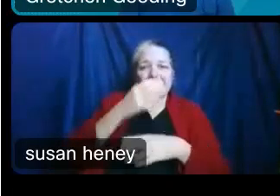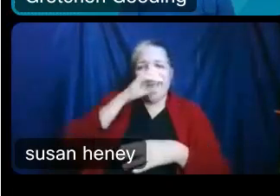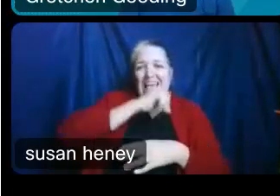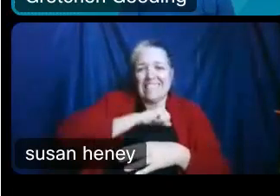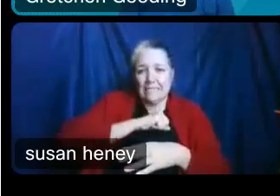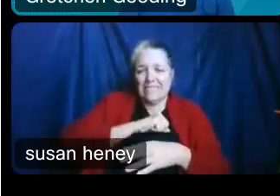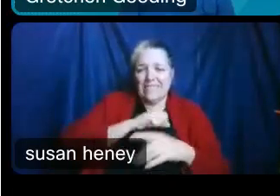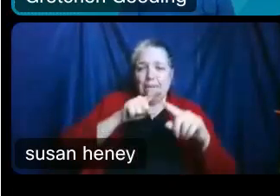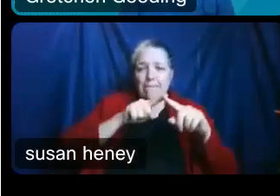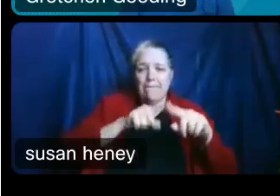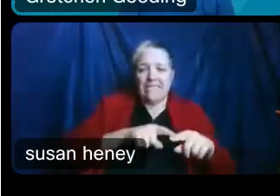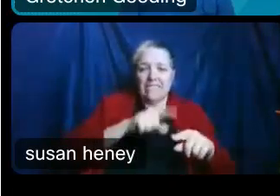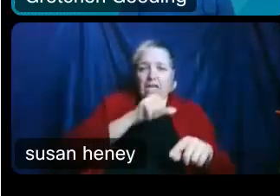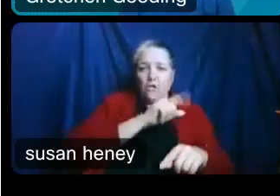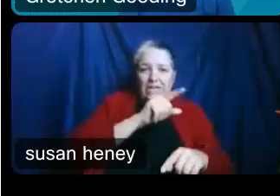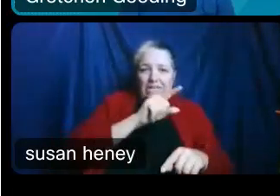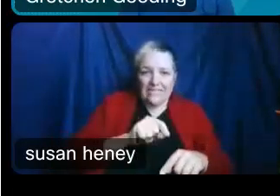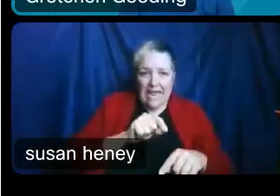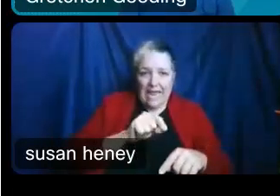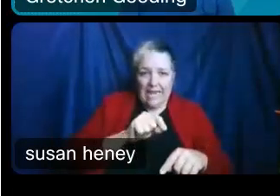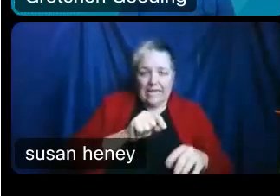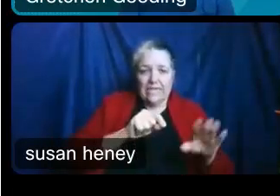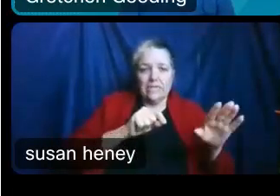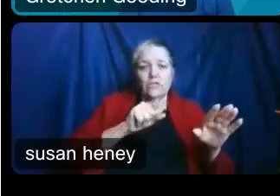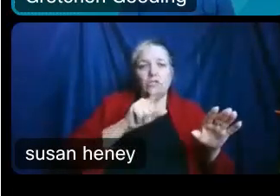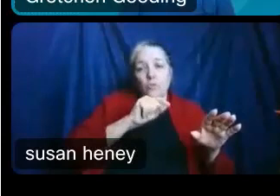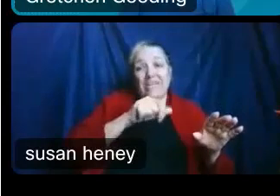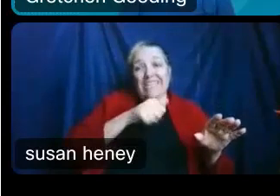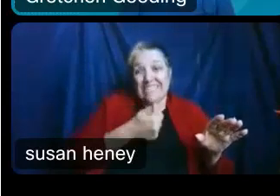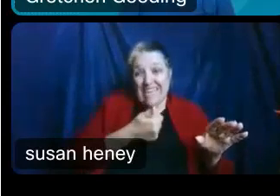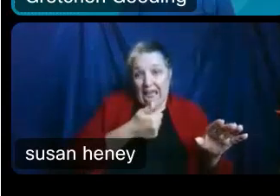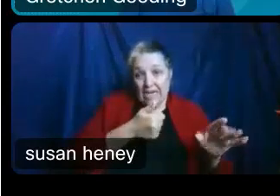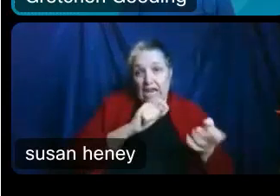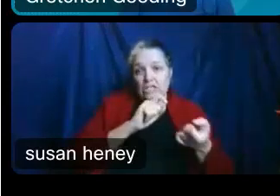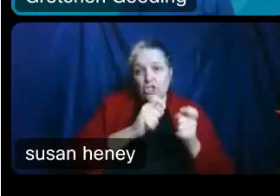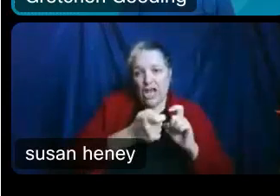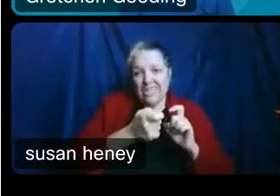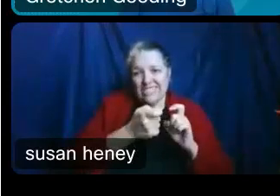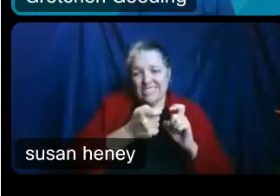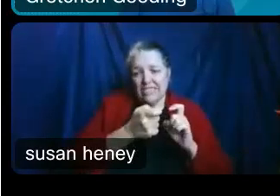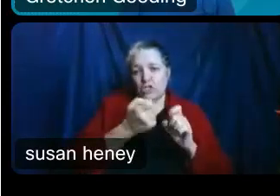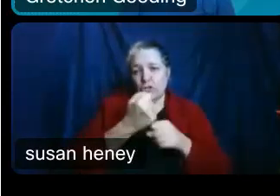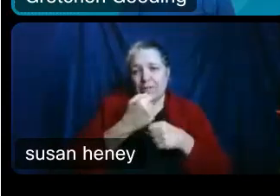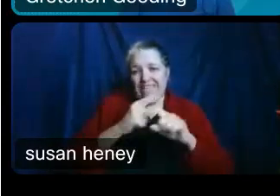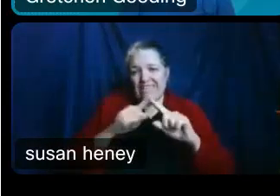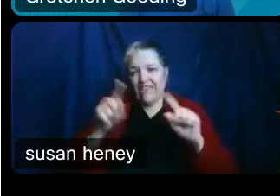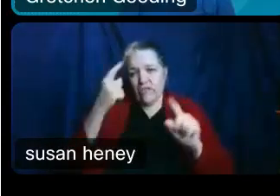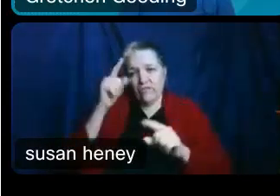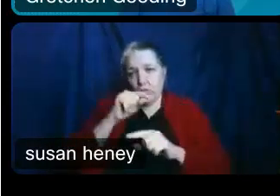based post censal estimates that are adjusted to account for the 2020 census for this task,